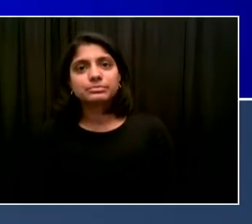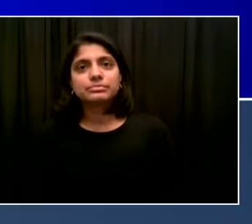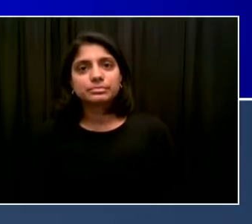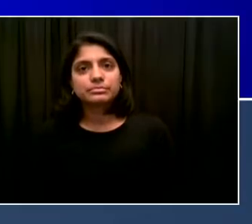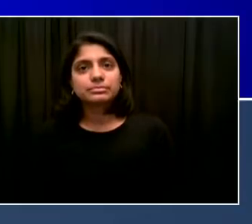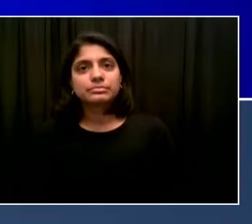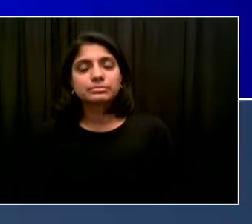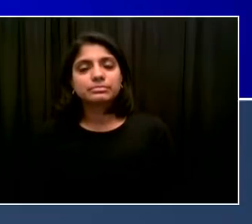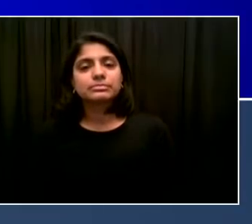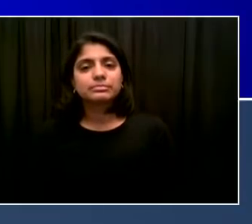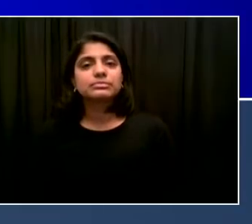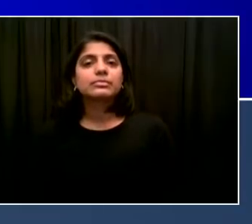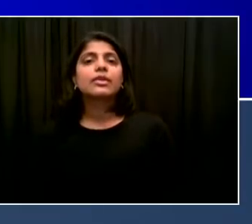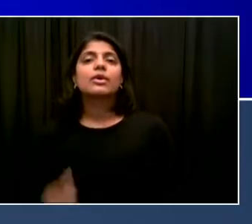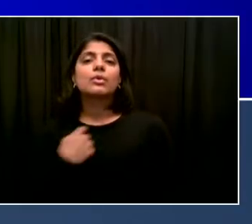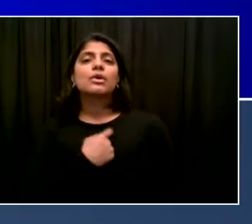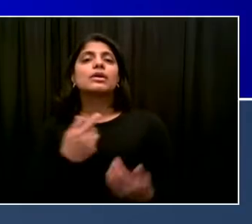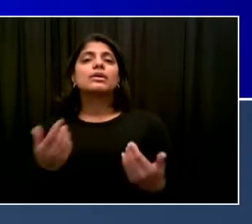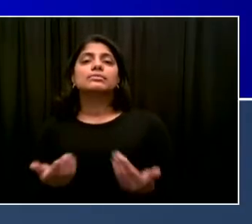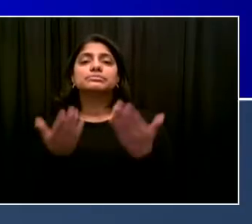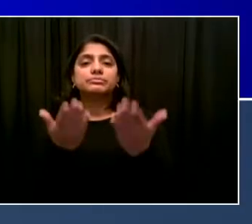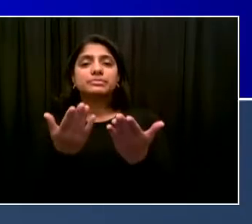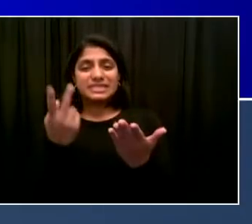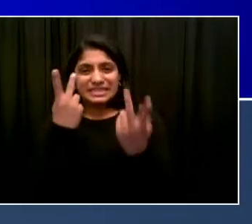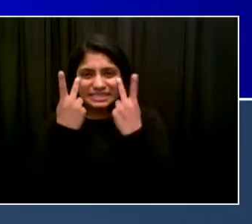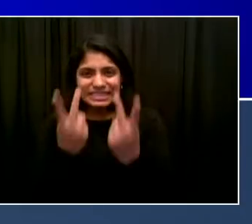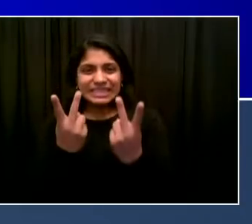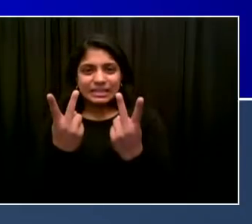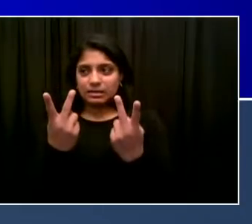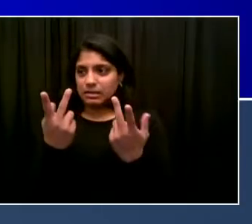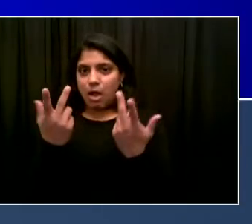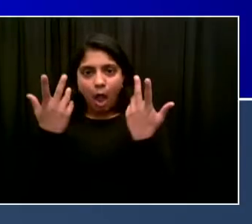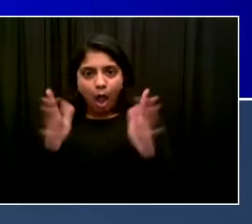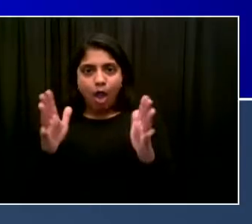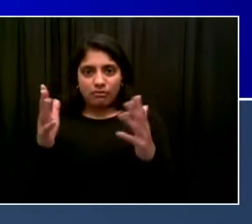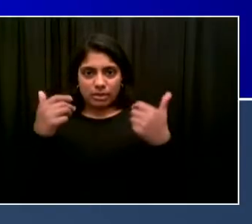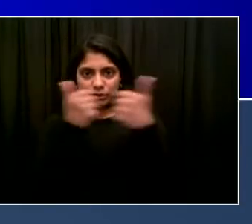IN THNE ATION. IT IS VERY CONSISTENT WITH WHAT WE ARE DEALING RIGHT NOW. WE HAVE POWERFUL NEW THREATS, WE